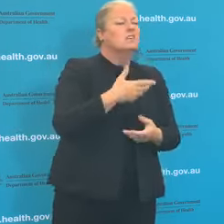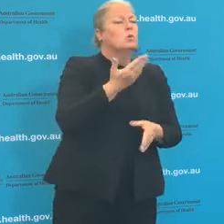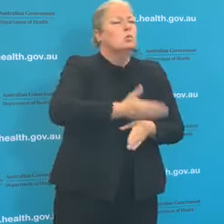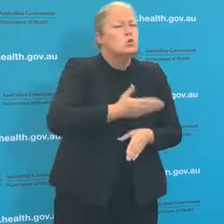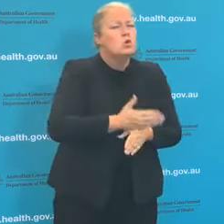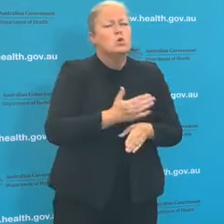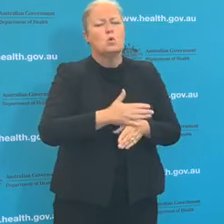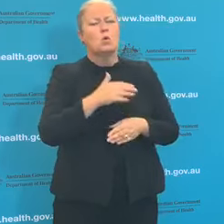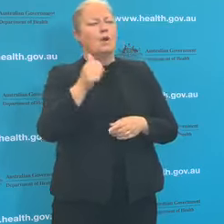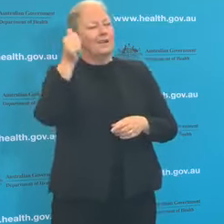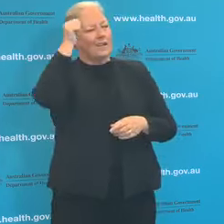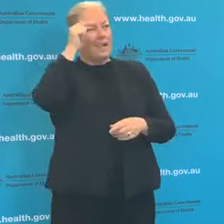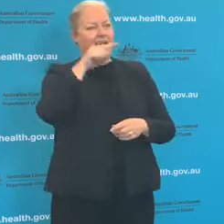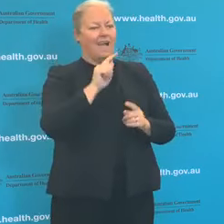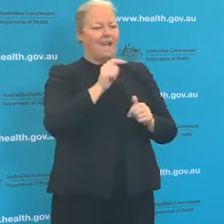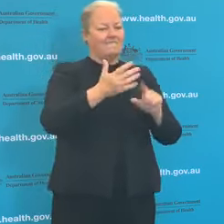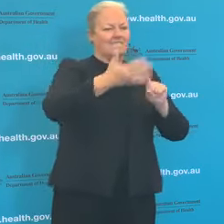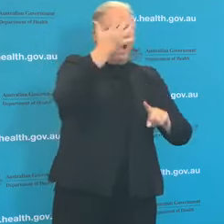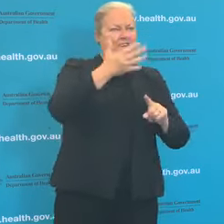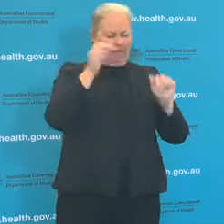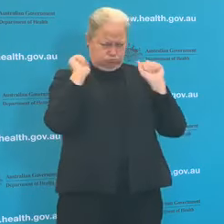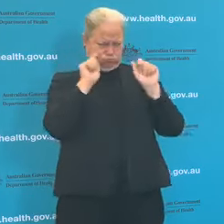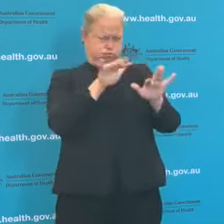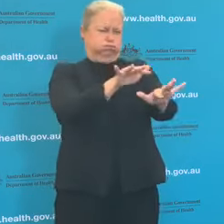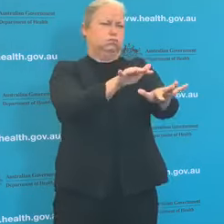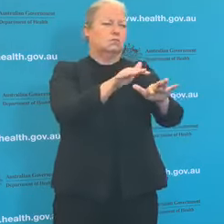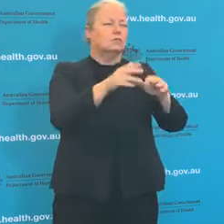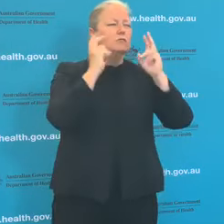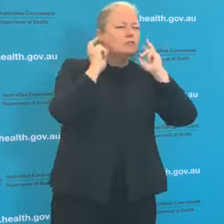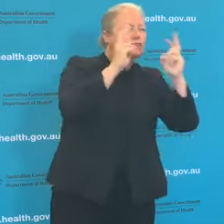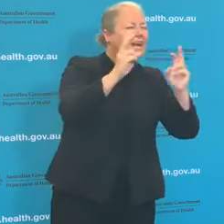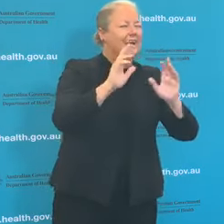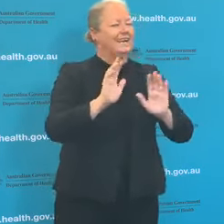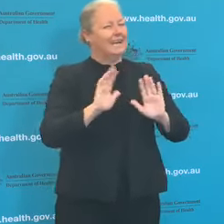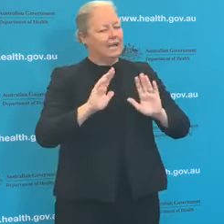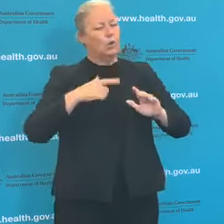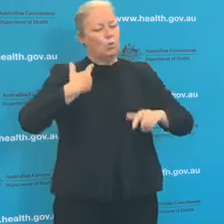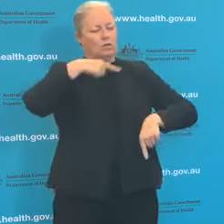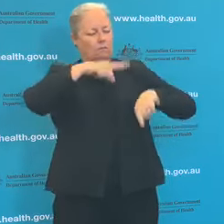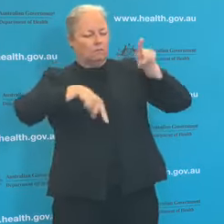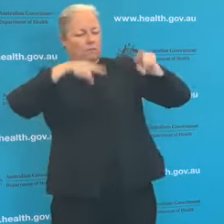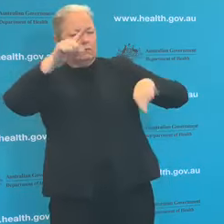the end of the day. So, staggered working start times, distancing. If you are doing